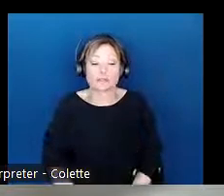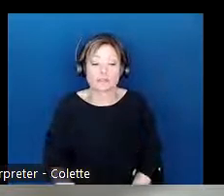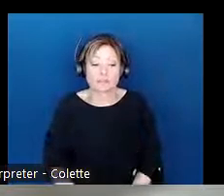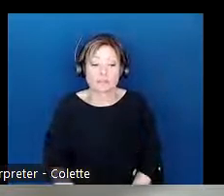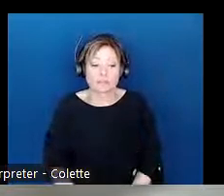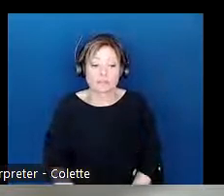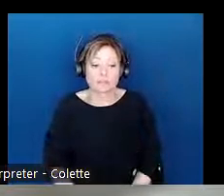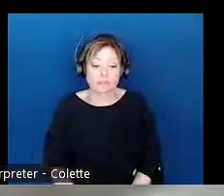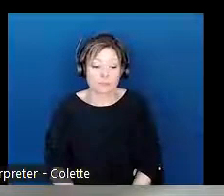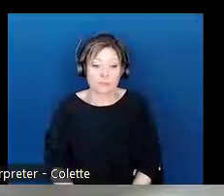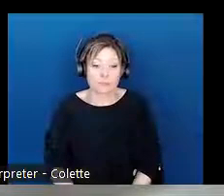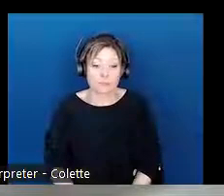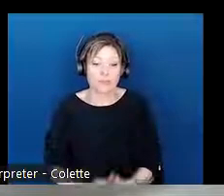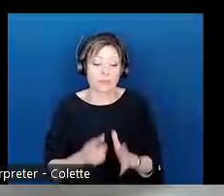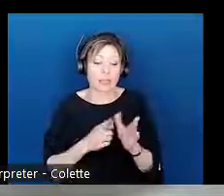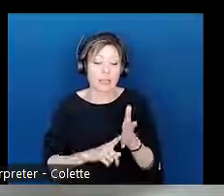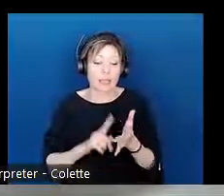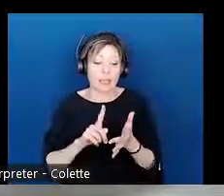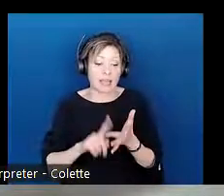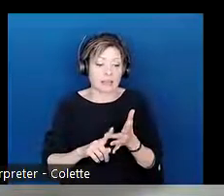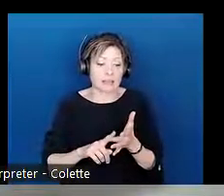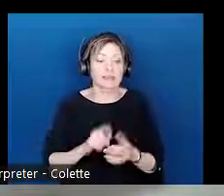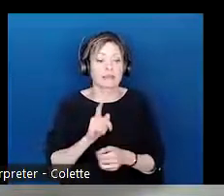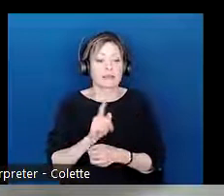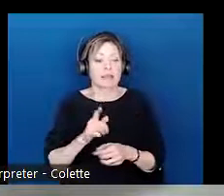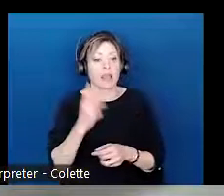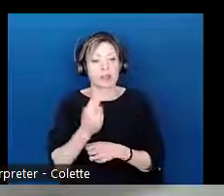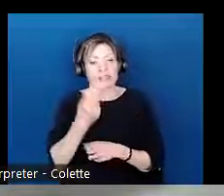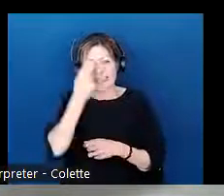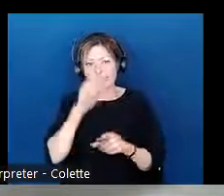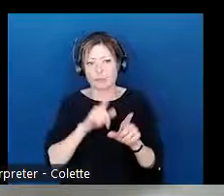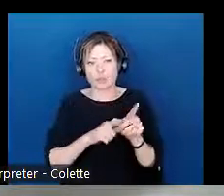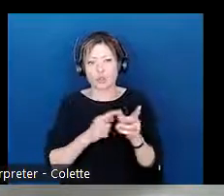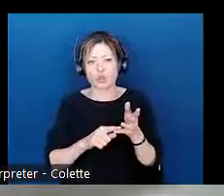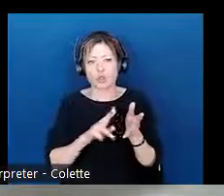And this piece is by Yunxuan Shi um we have a lot of overseas students at the University